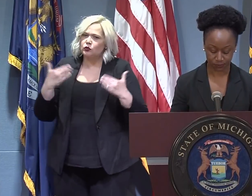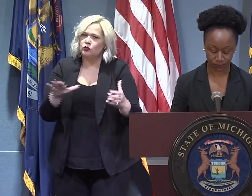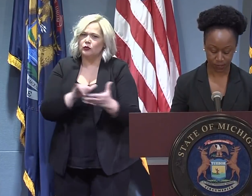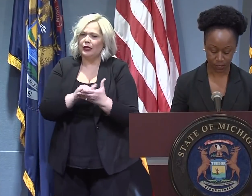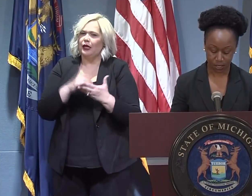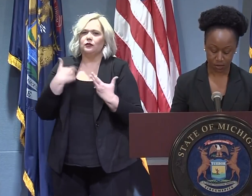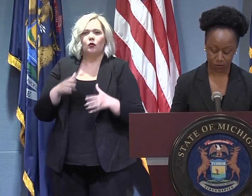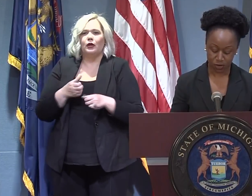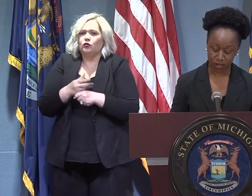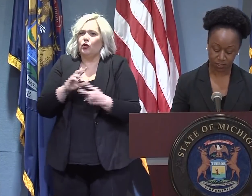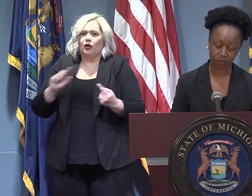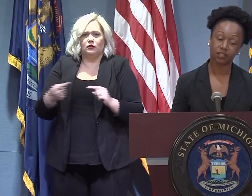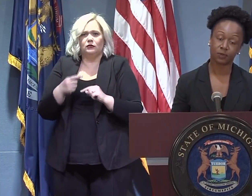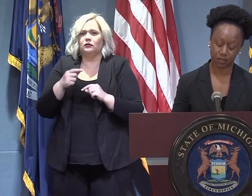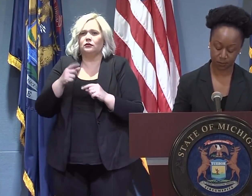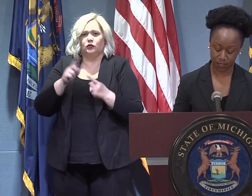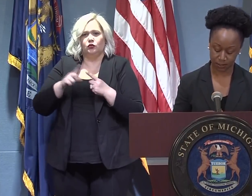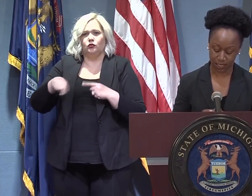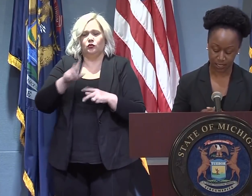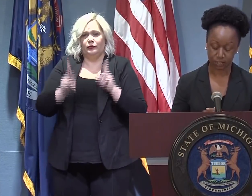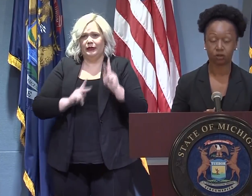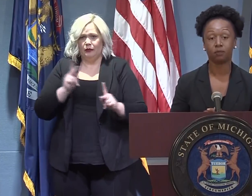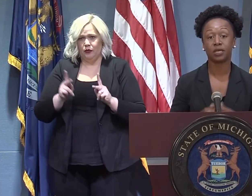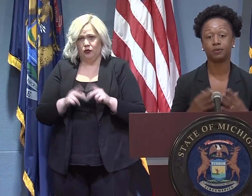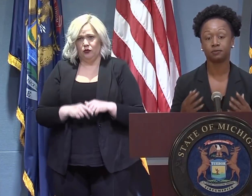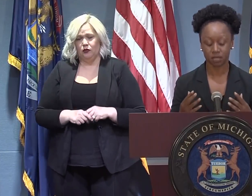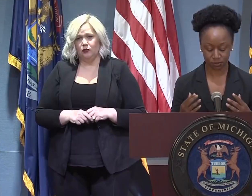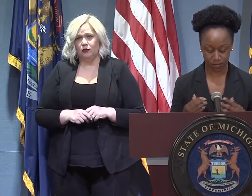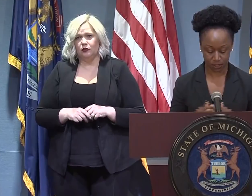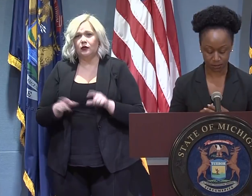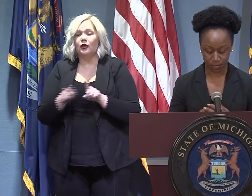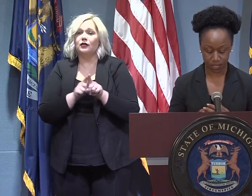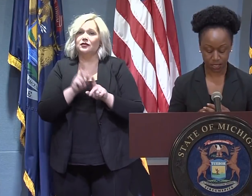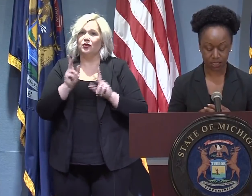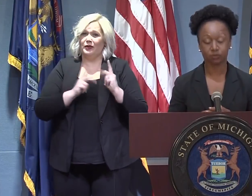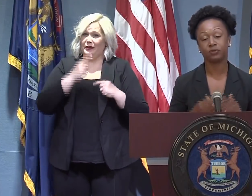WE DON'T WANT PEOPLE PUTTING OFF NECESSARY MEDICAL CARE AND HAVE PROTEPBLLY LIFE-THREATENING